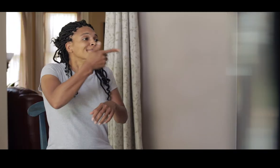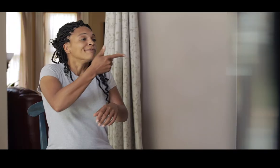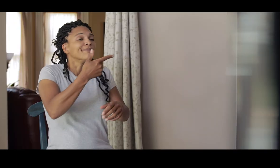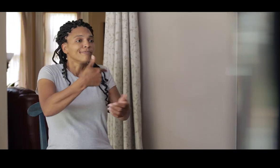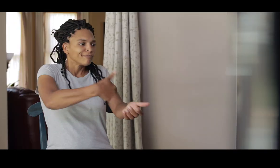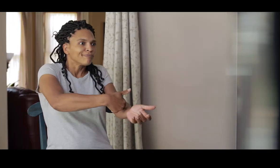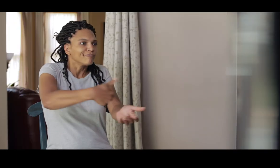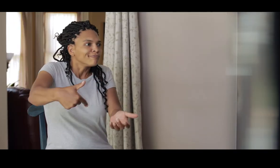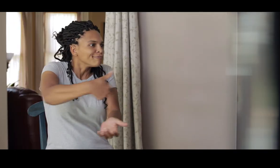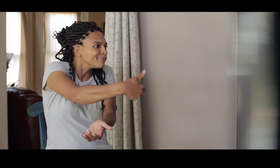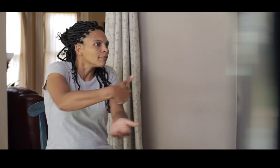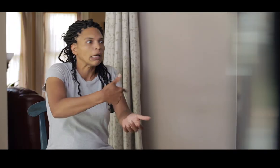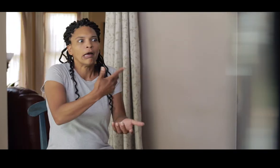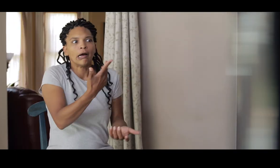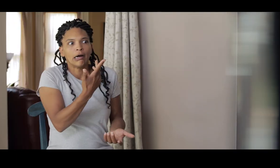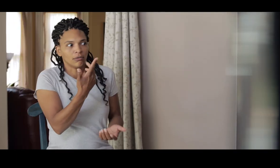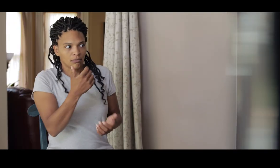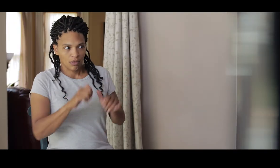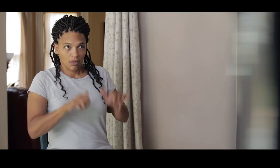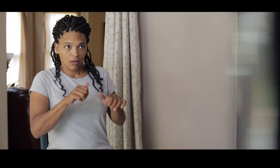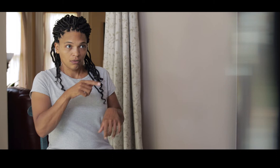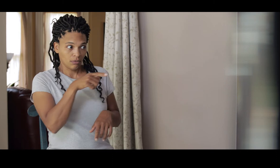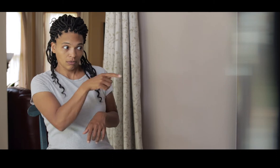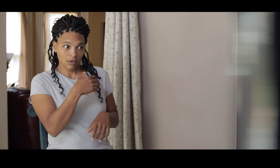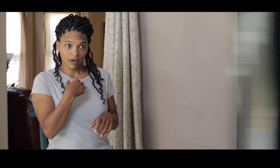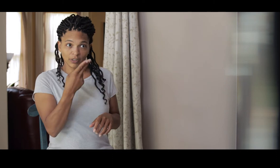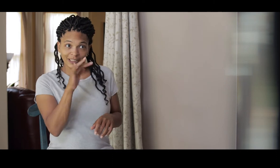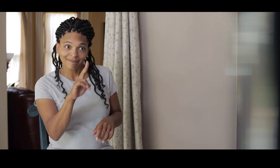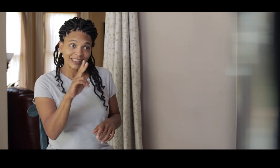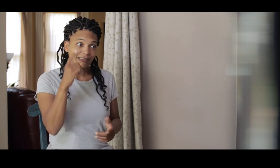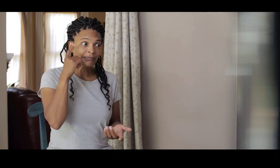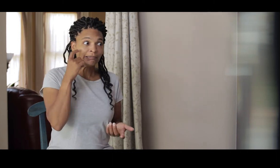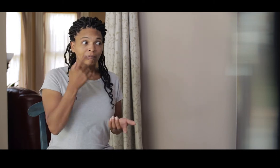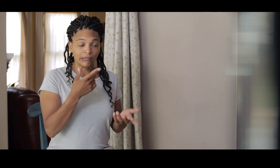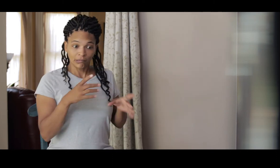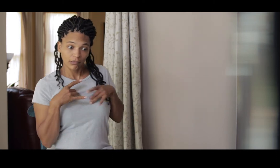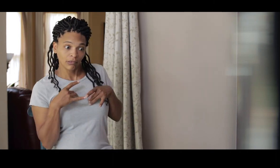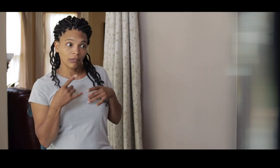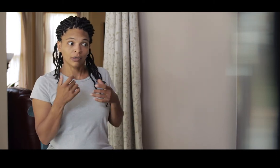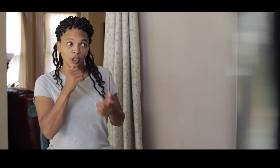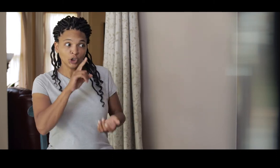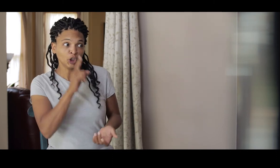It can also be used for drug users when needles are shared with someone you think may be HIV positive,